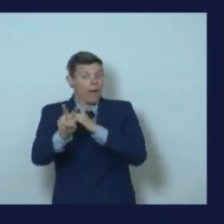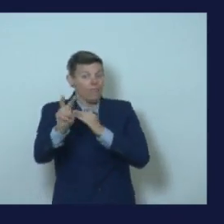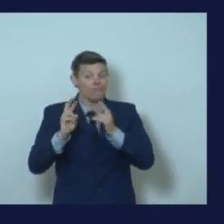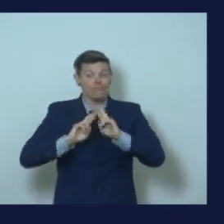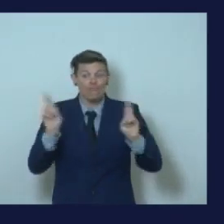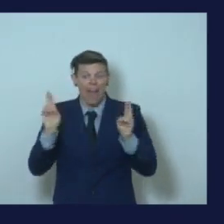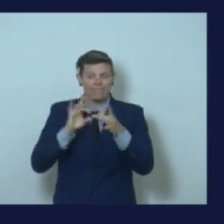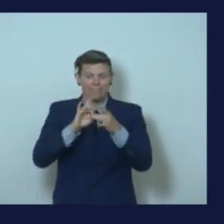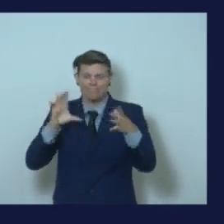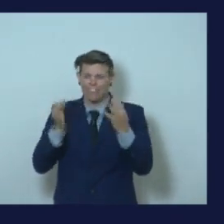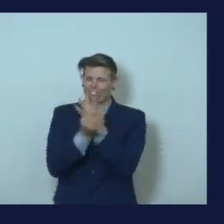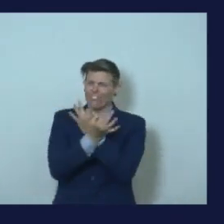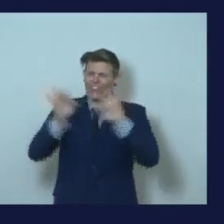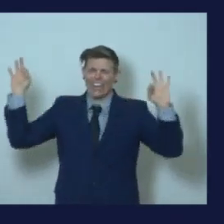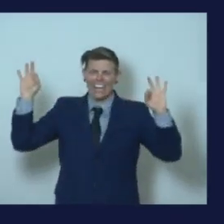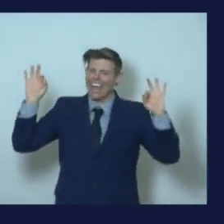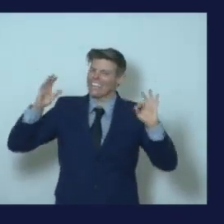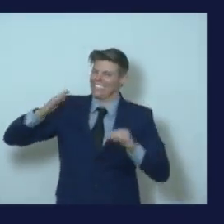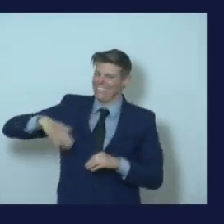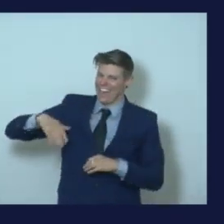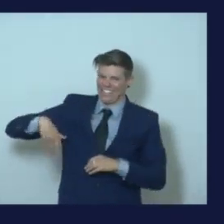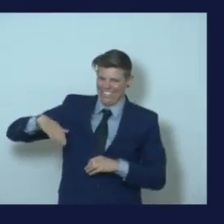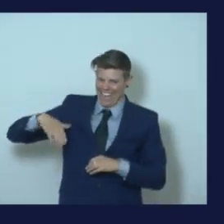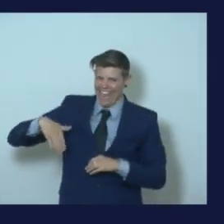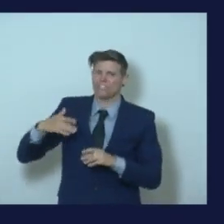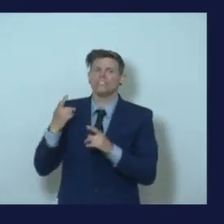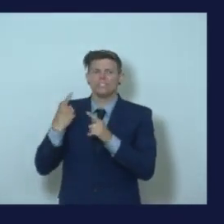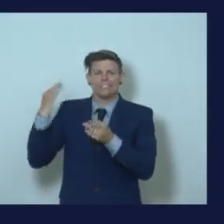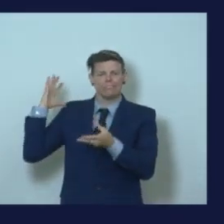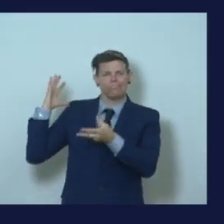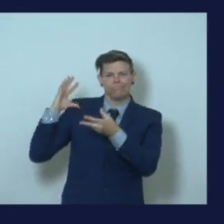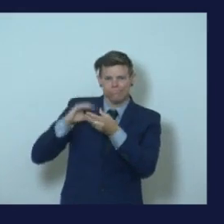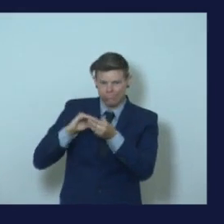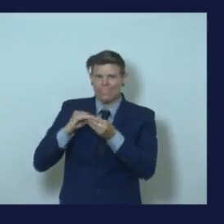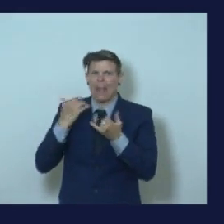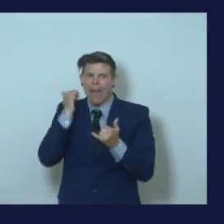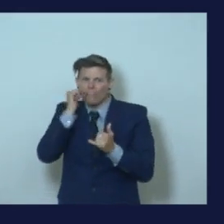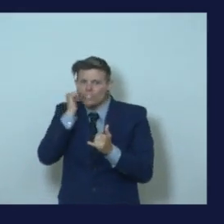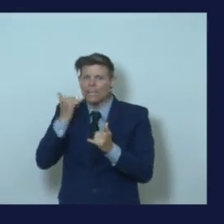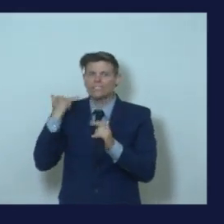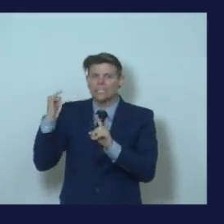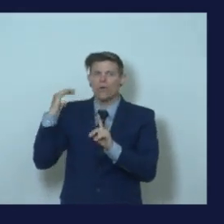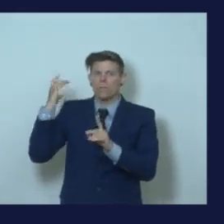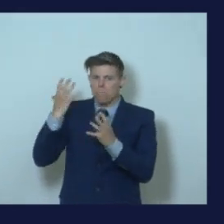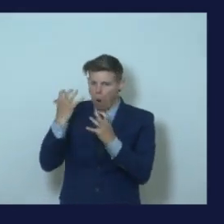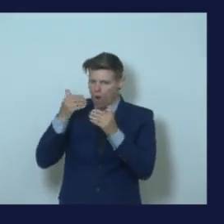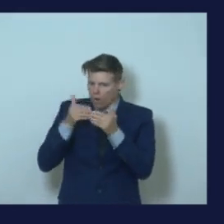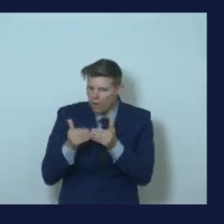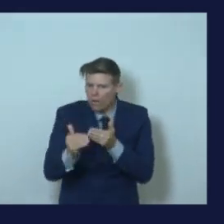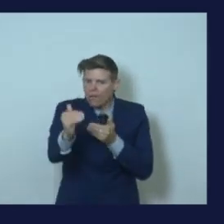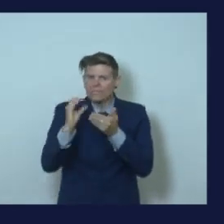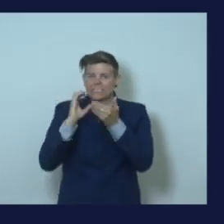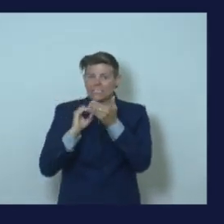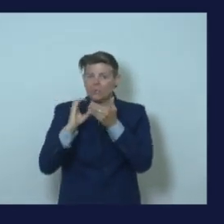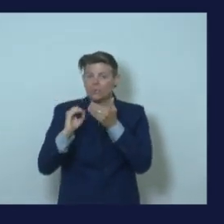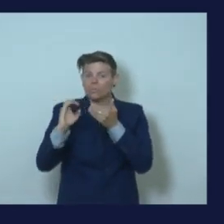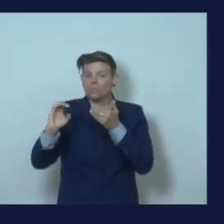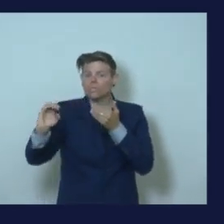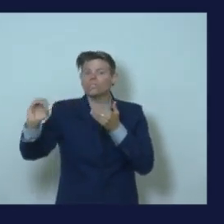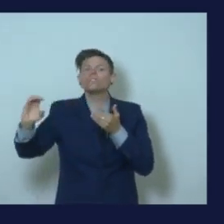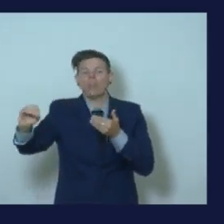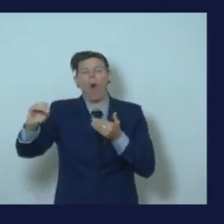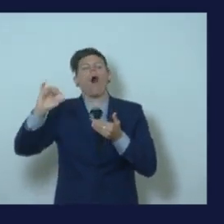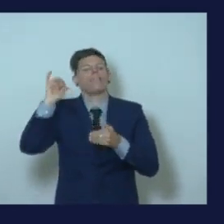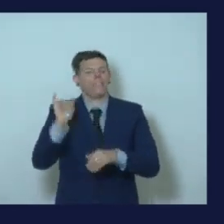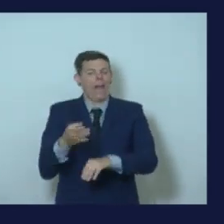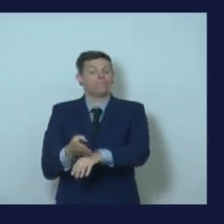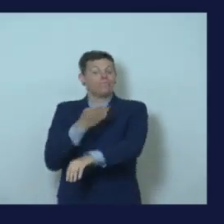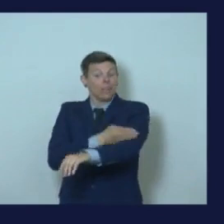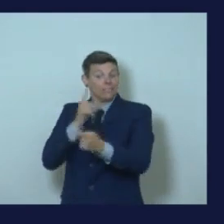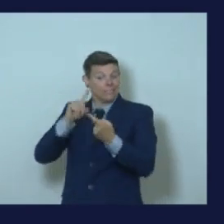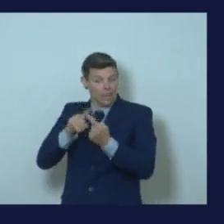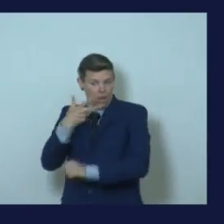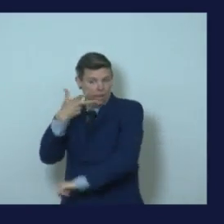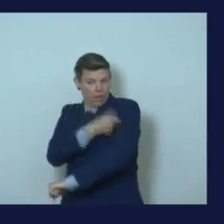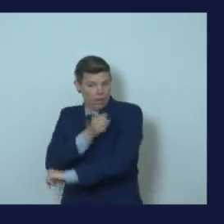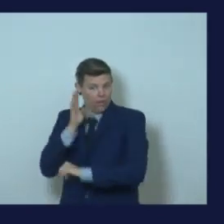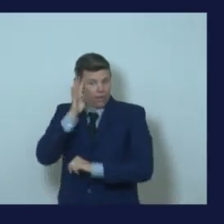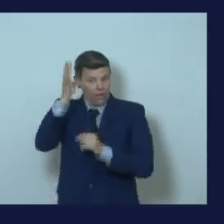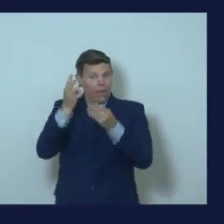FEELS GOOD, BUT IS NOT AN INDICATION THAT WE ARE FREE OF COVID AND UNTIL WE HAVE ZERO CASES FOR A LONG PERIOD OF TIME AT A VACCINE.